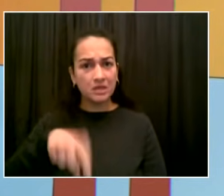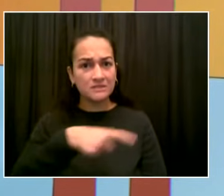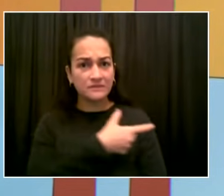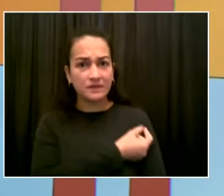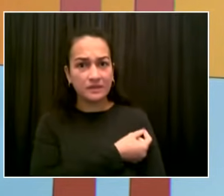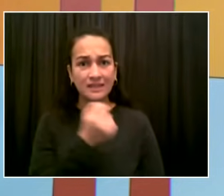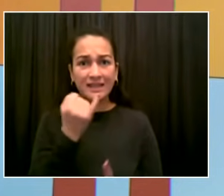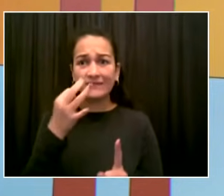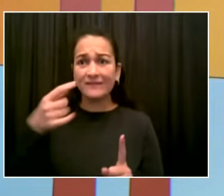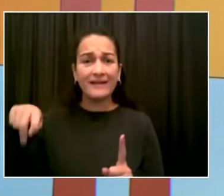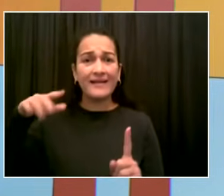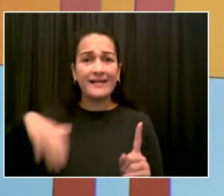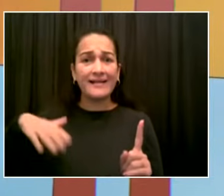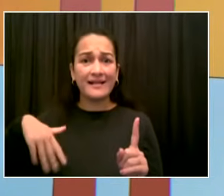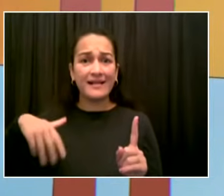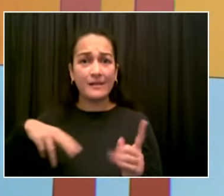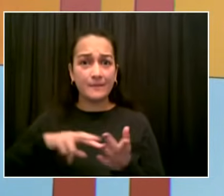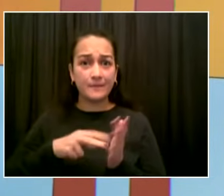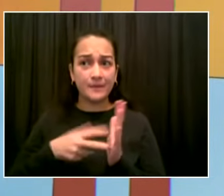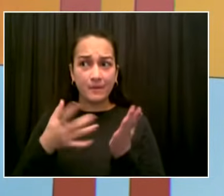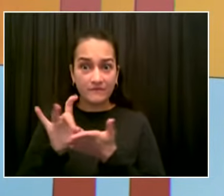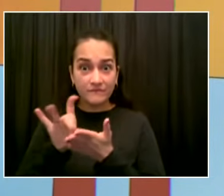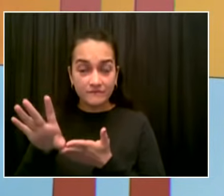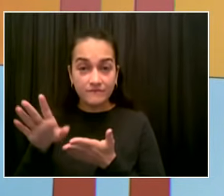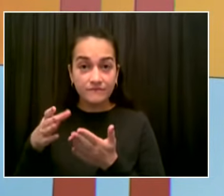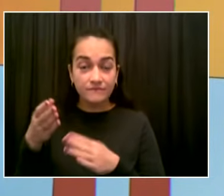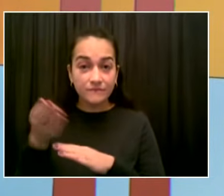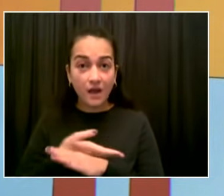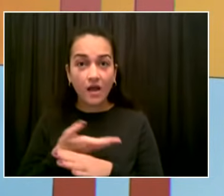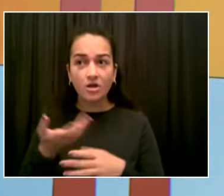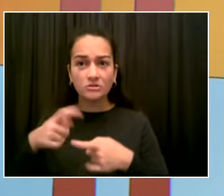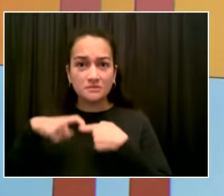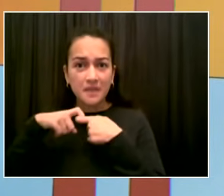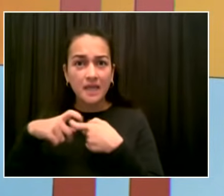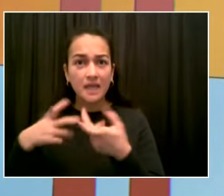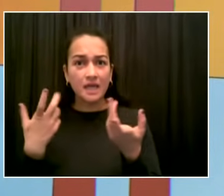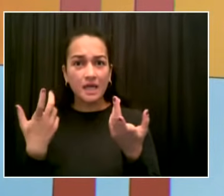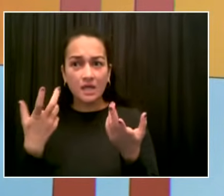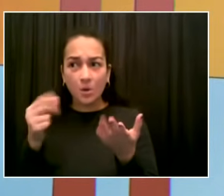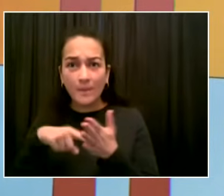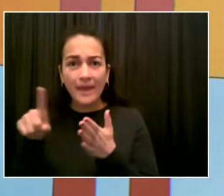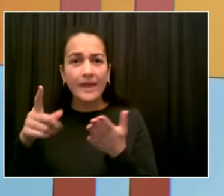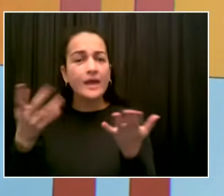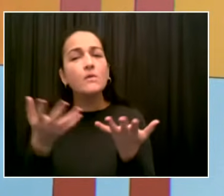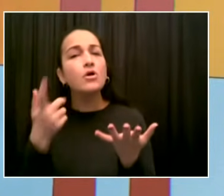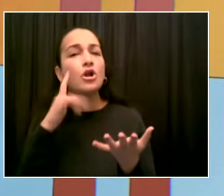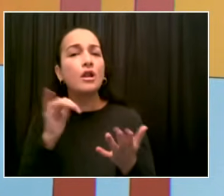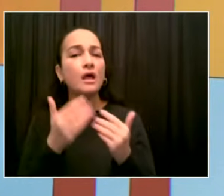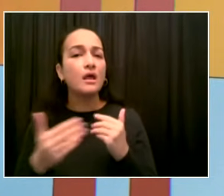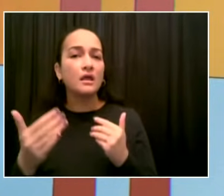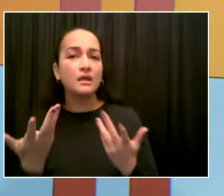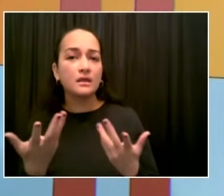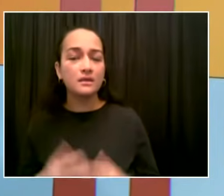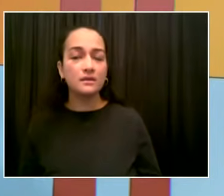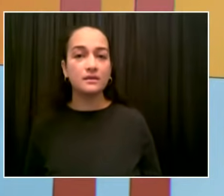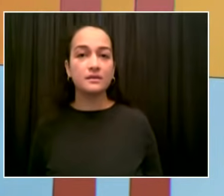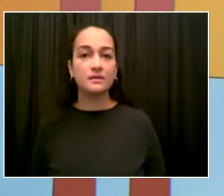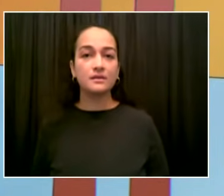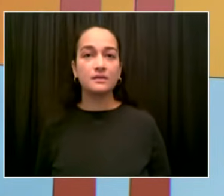MONDAY COMES AROUND AND THERE ARE ALL THESE UNVACCINATED TEACHERS AT THE HEAD OF THSEE CLASSROOMS? I DON'T BELIEVE YOU'RE GOING